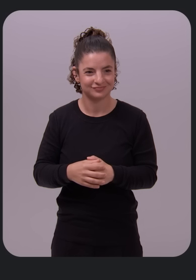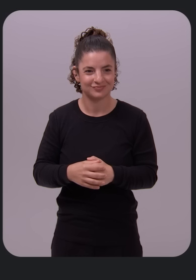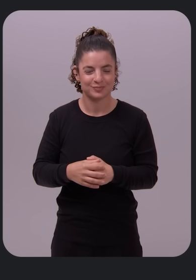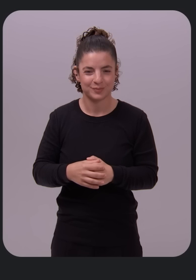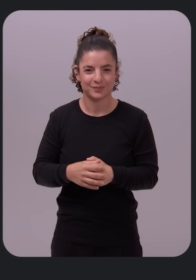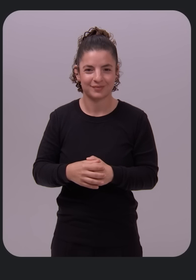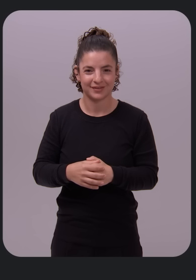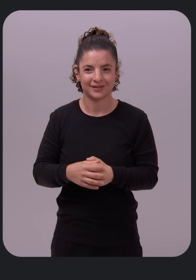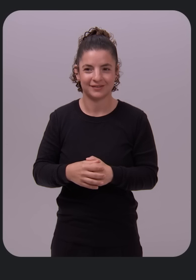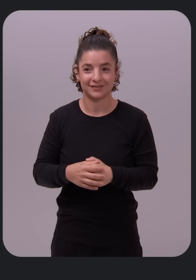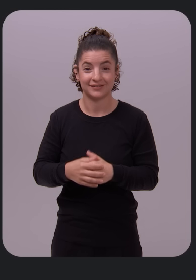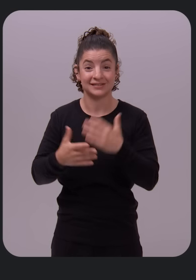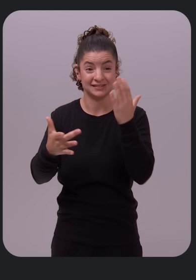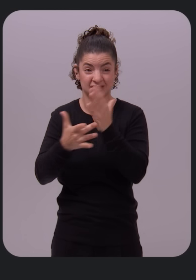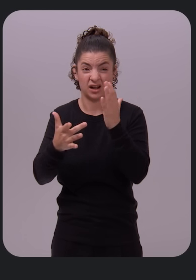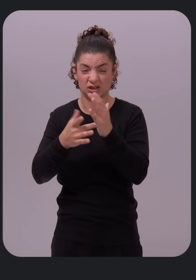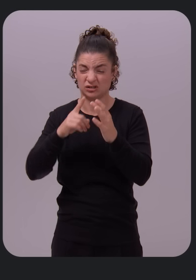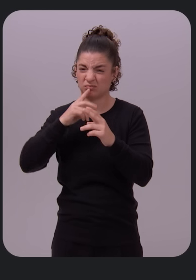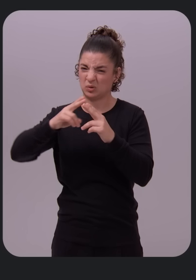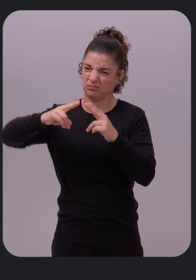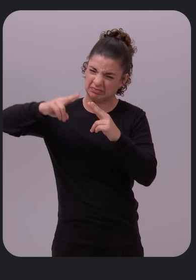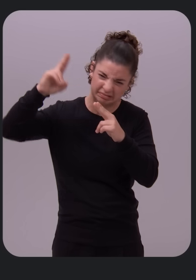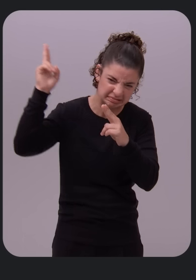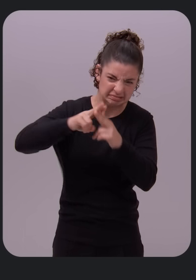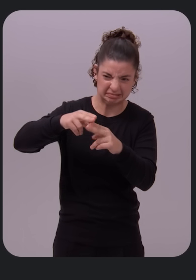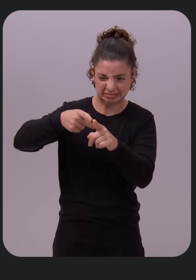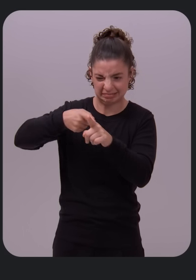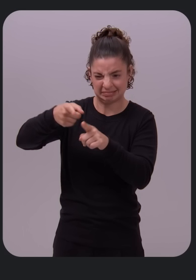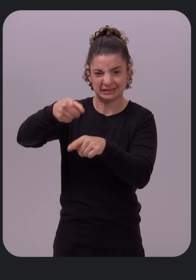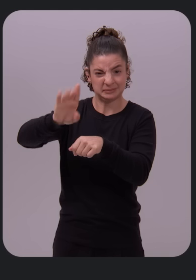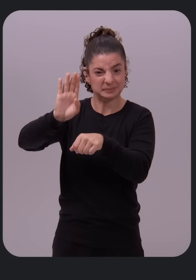This technology is the most state of the art in the industry at scale,